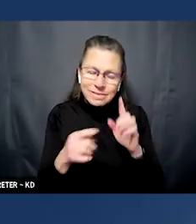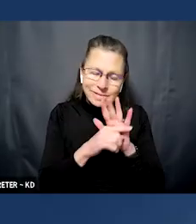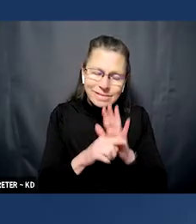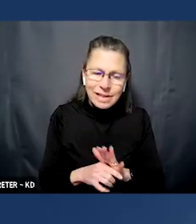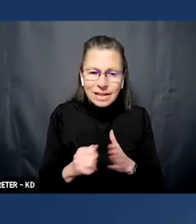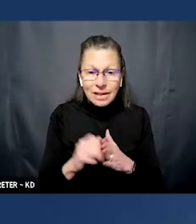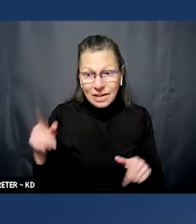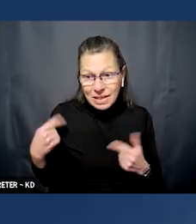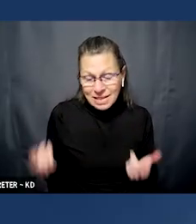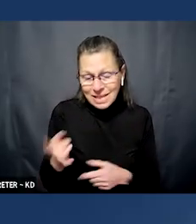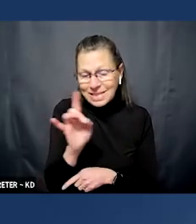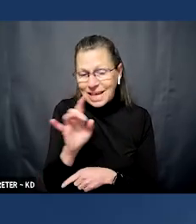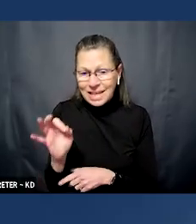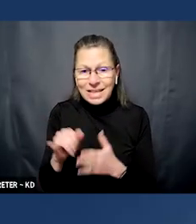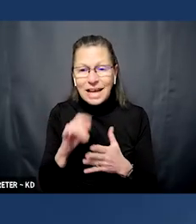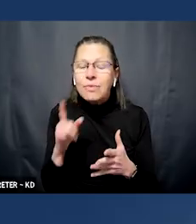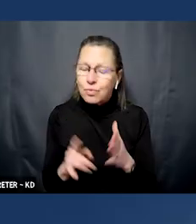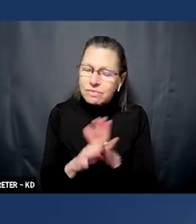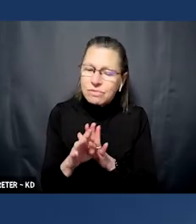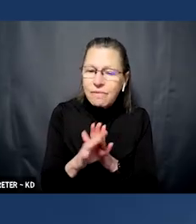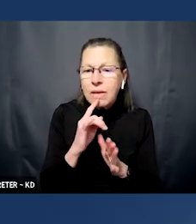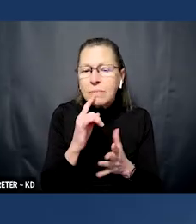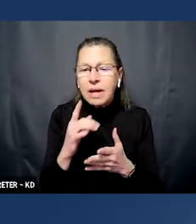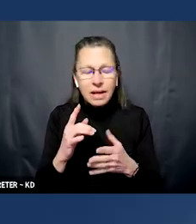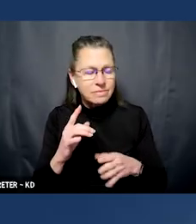developing and supporting programs and policies that prevent the transmission and acquisition